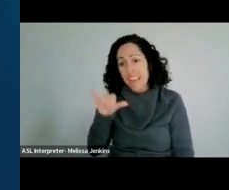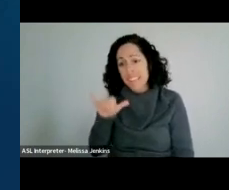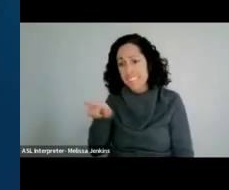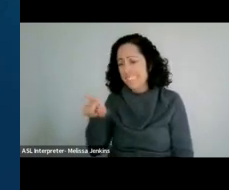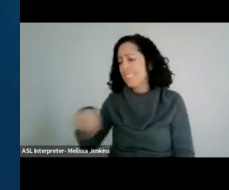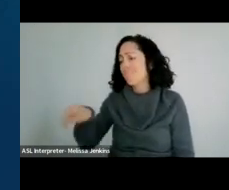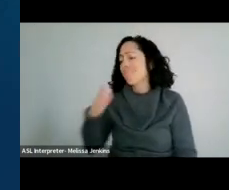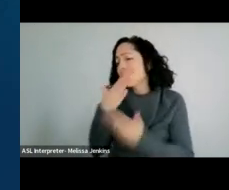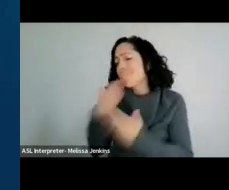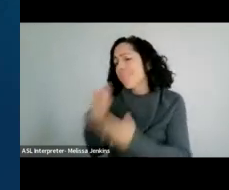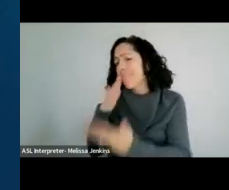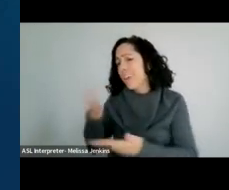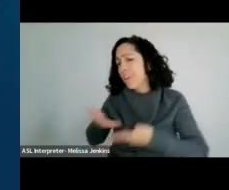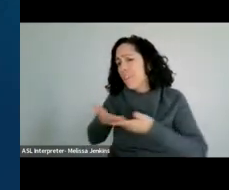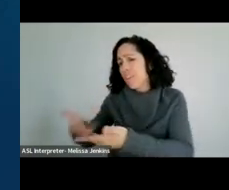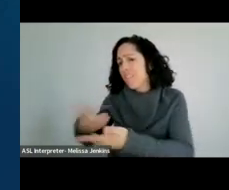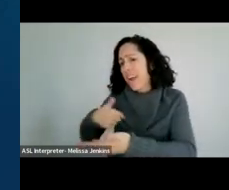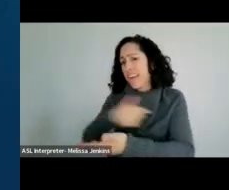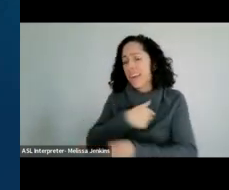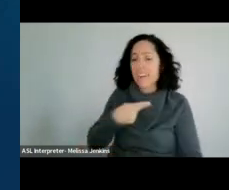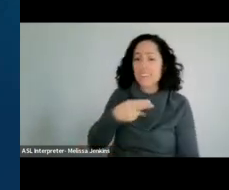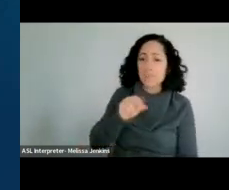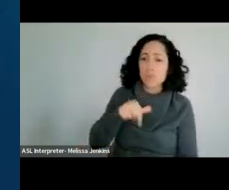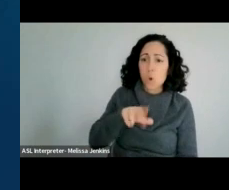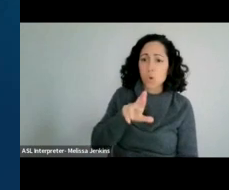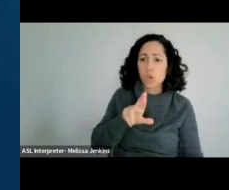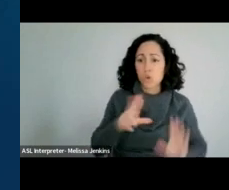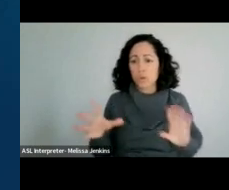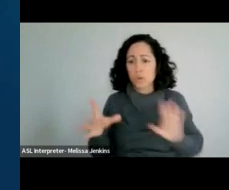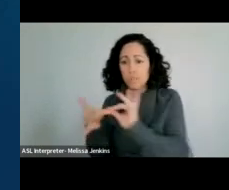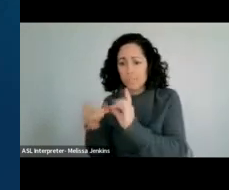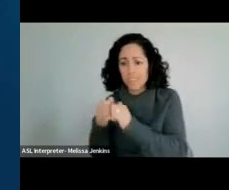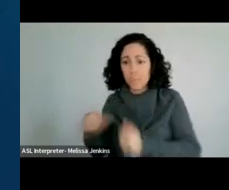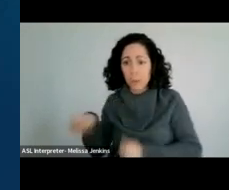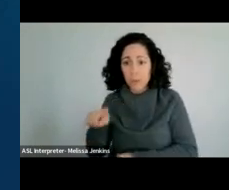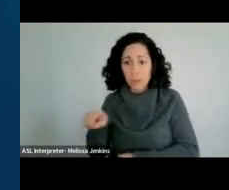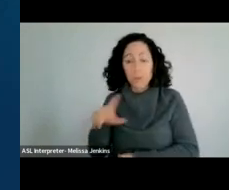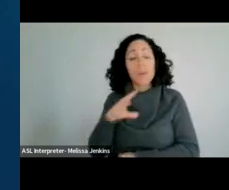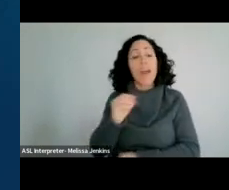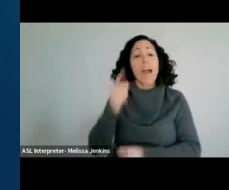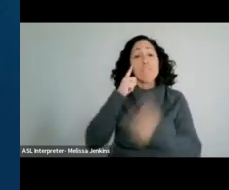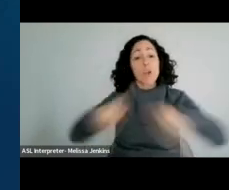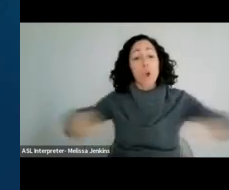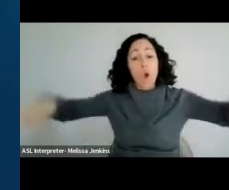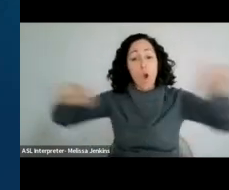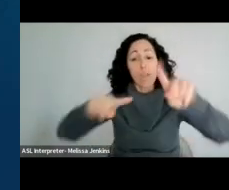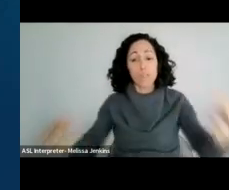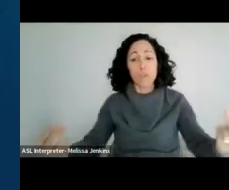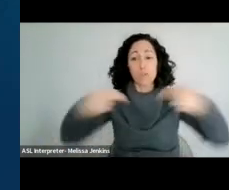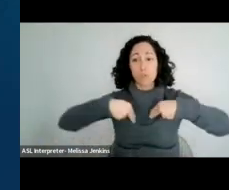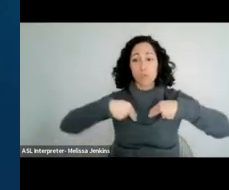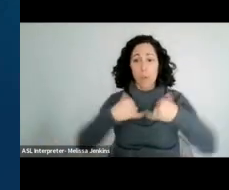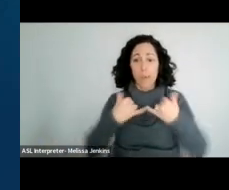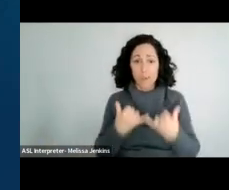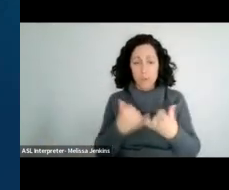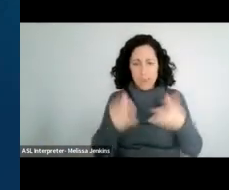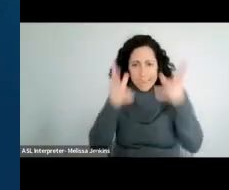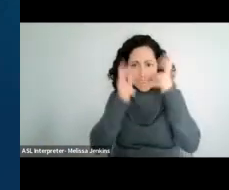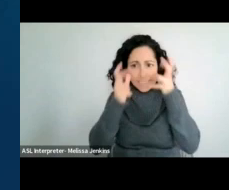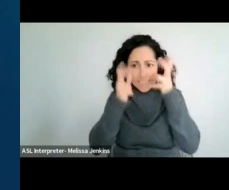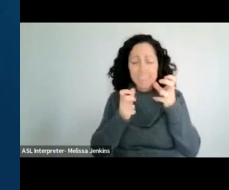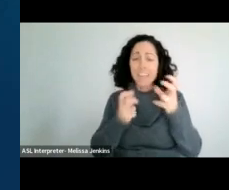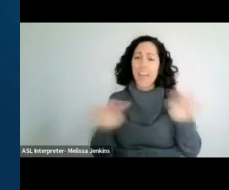come along, and as well to all of you for listening and coming on this journey with us in genomic science.